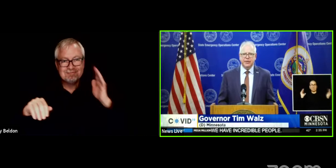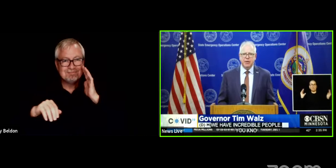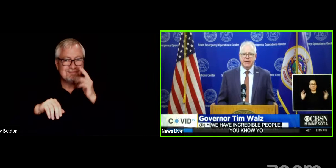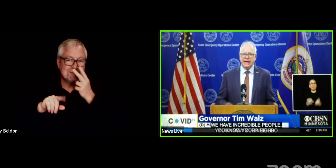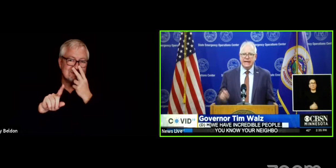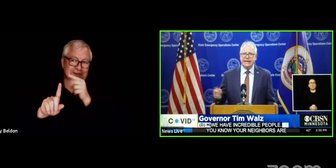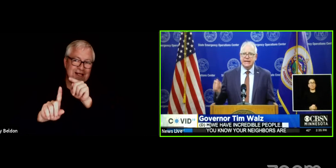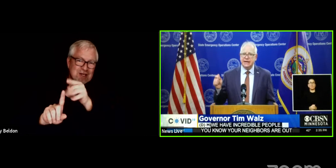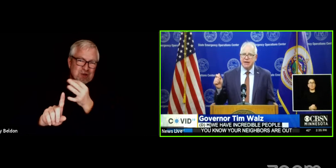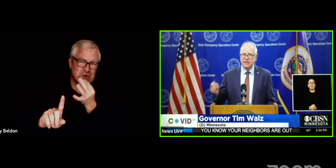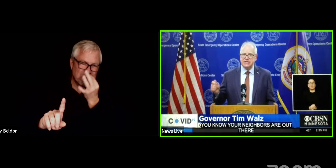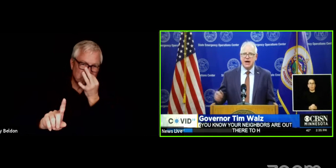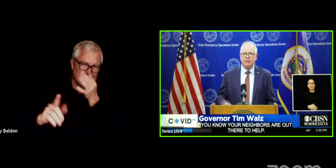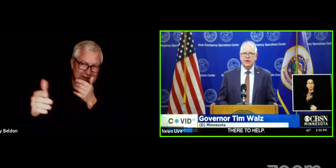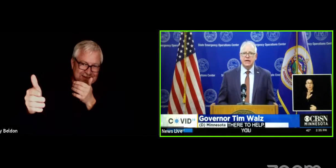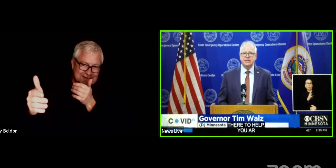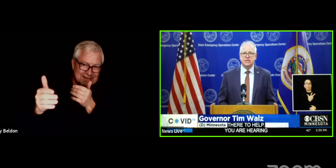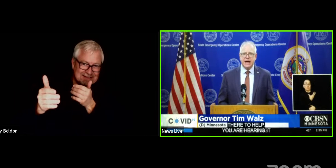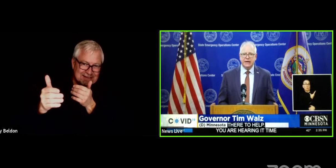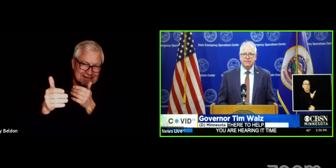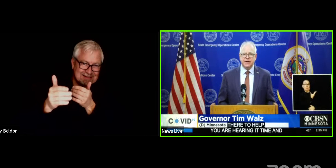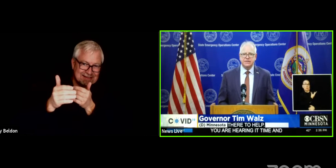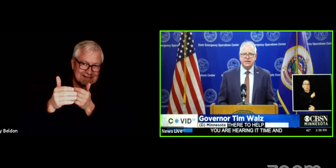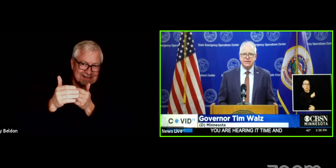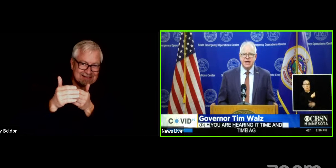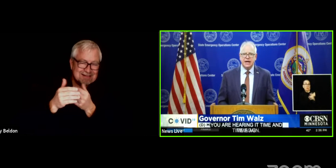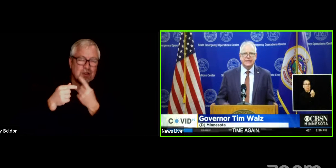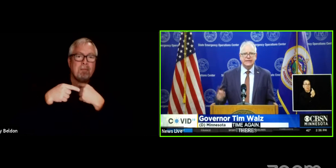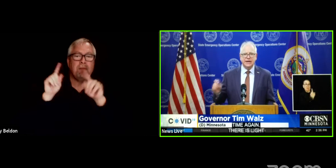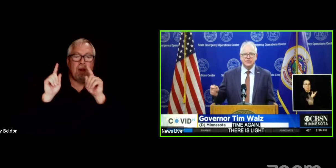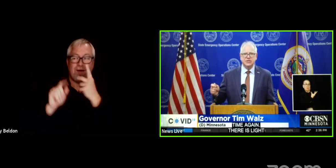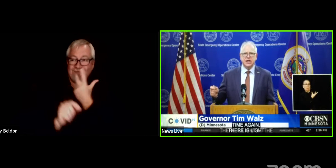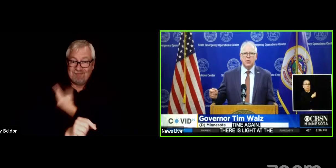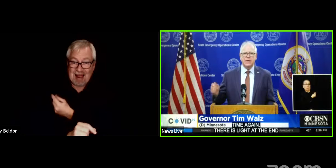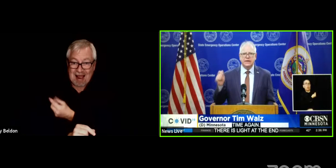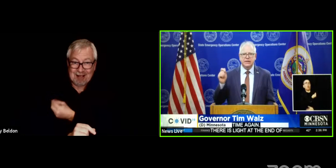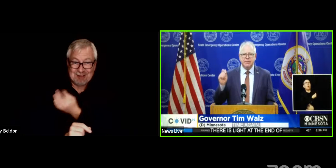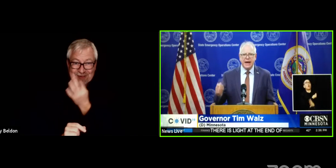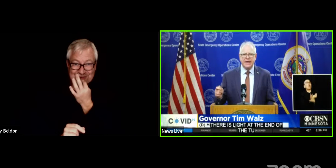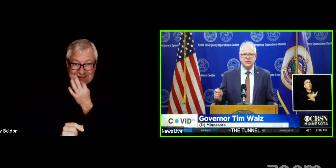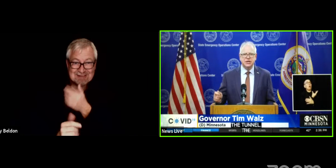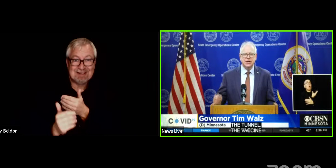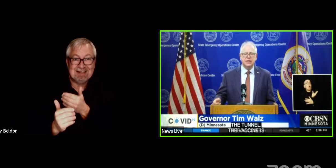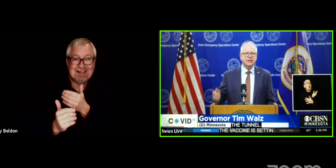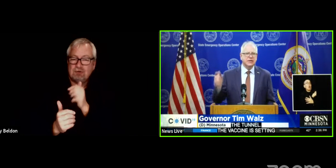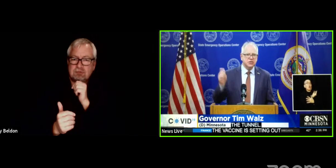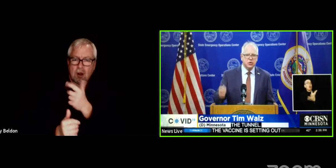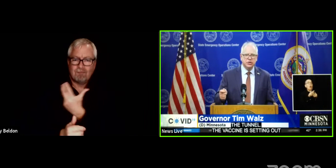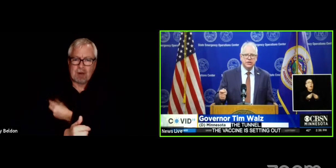THERE BUT IT IN AAND OF ITSELF IS NOT TOYING TO FIX THIS. IT DOESN'T TAKE AWAY THE NEED TO MASK, STAY SOCIALLY